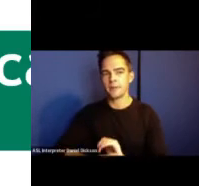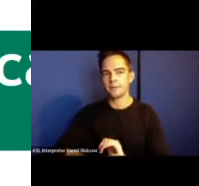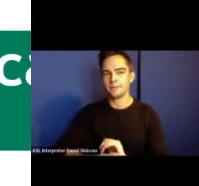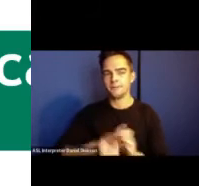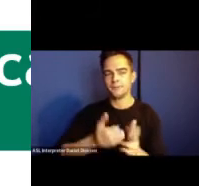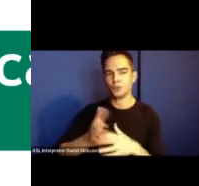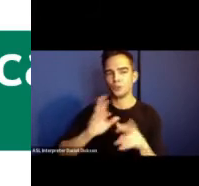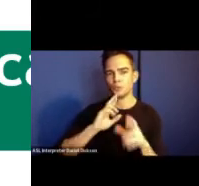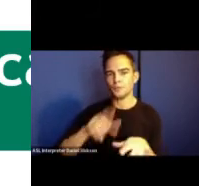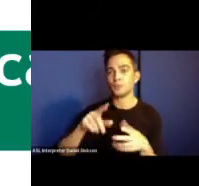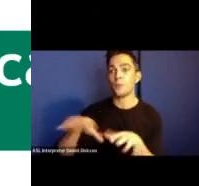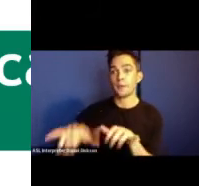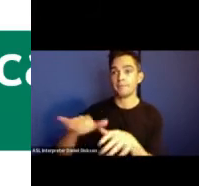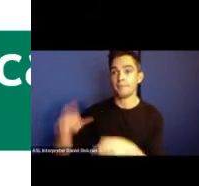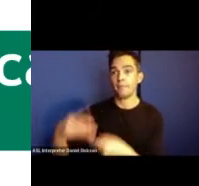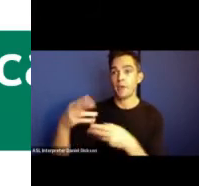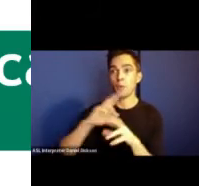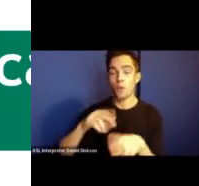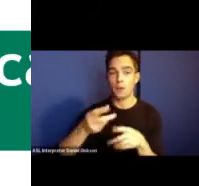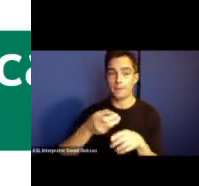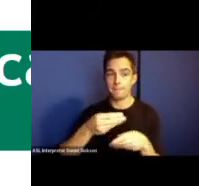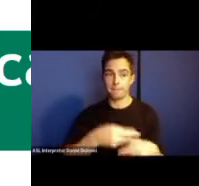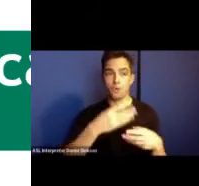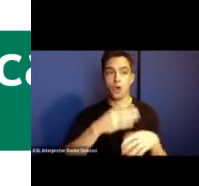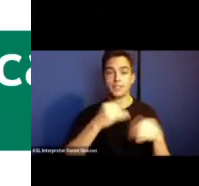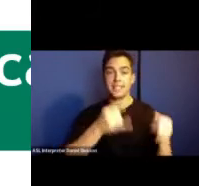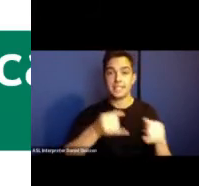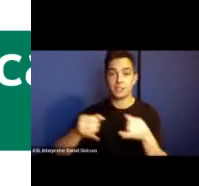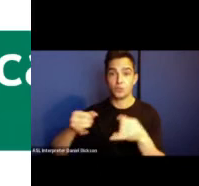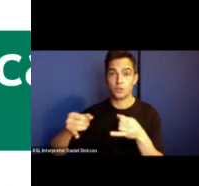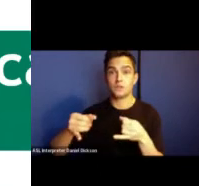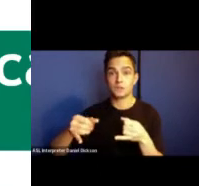when we pull reports, we can pull this on the individual basis, we can pull this on the